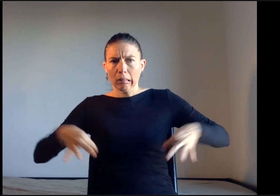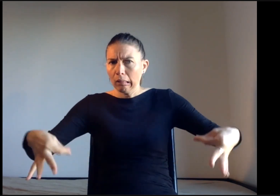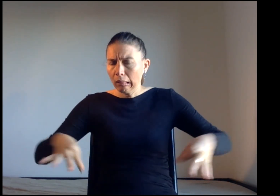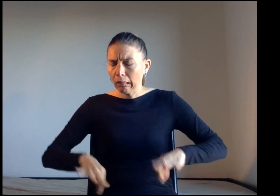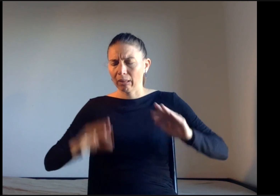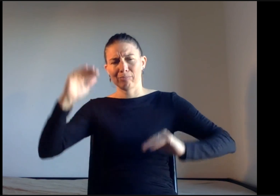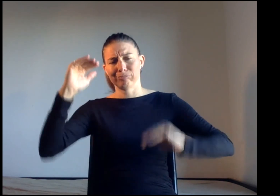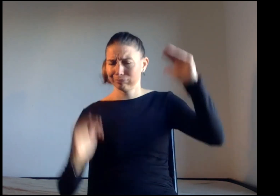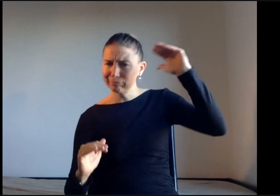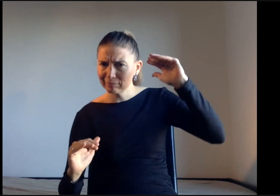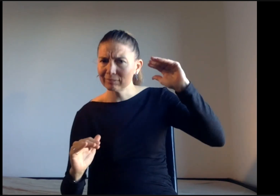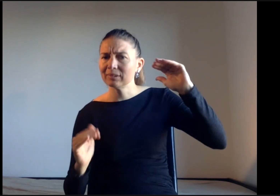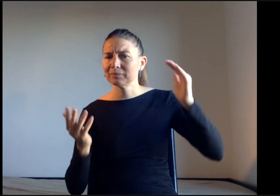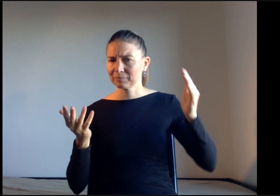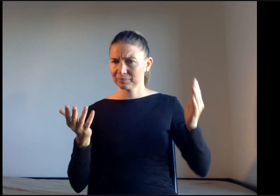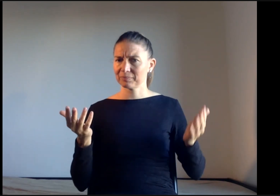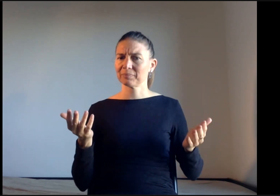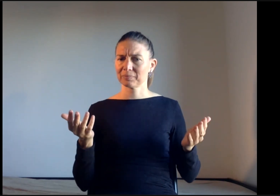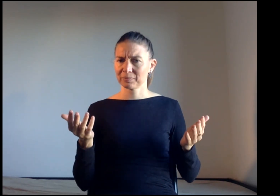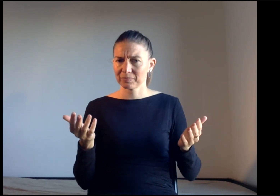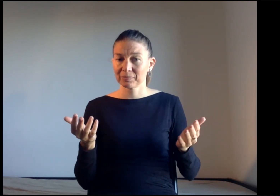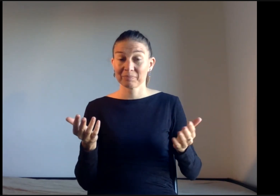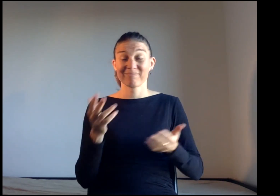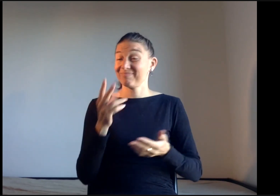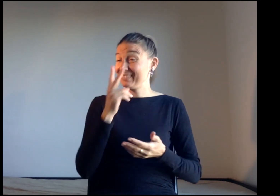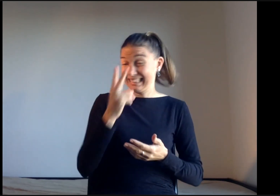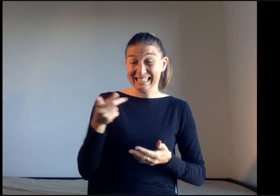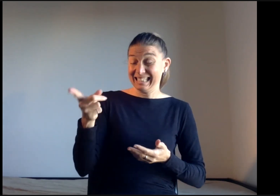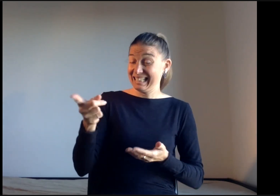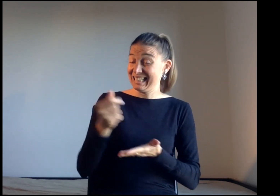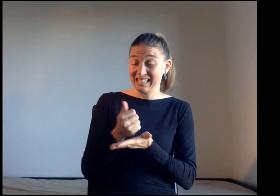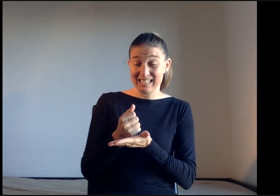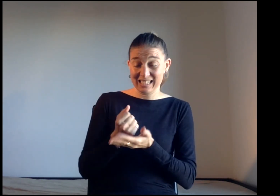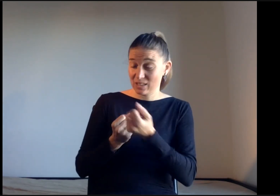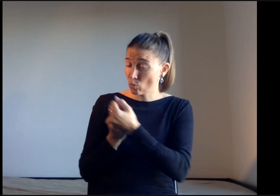that are more complex when the support or the financial stability isn't there